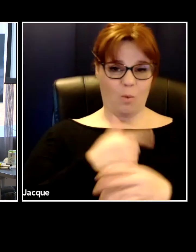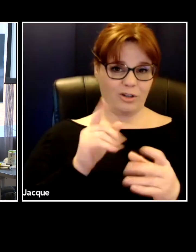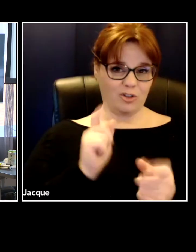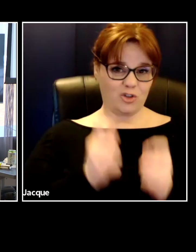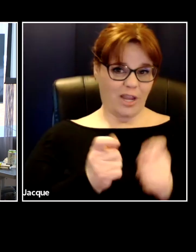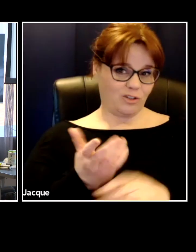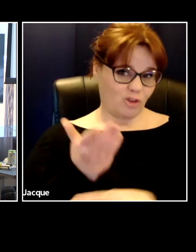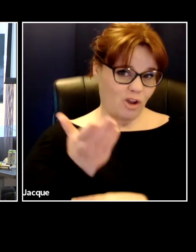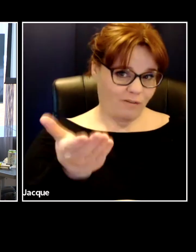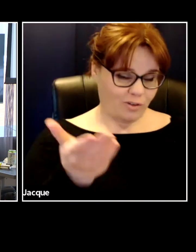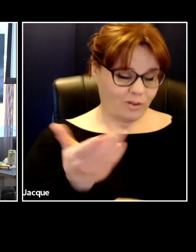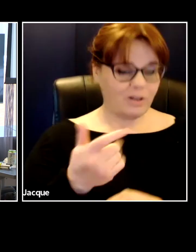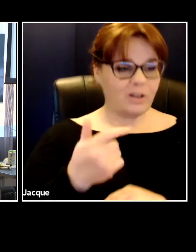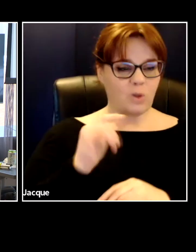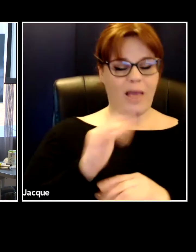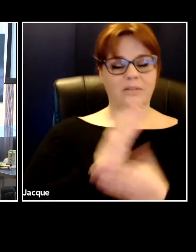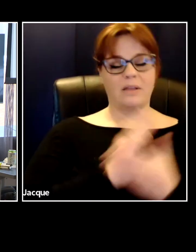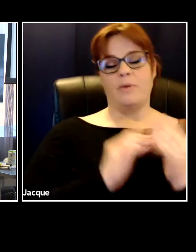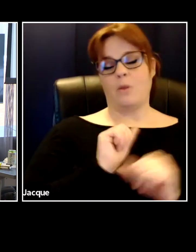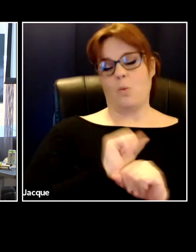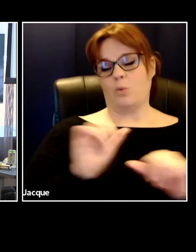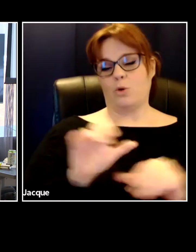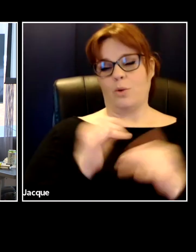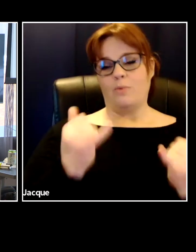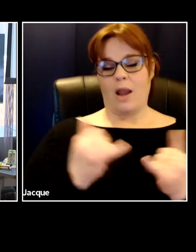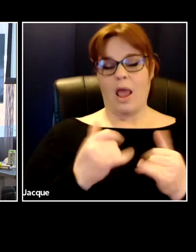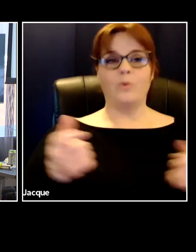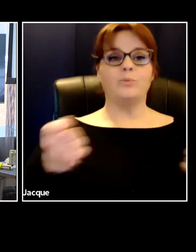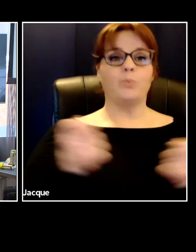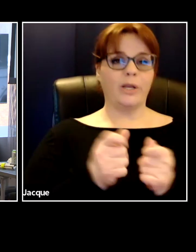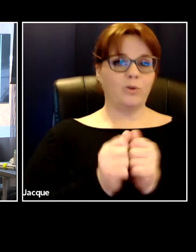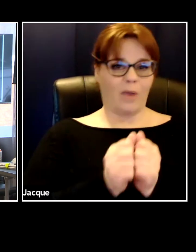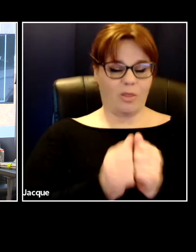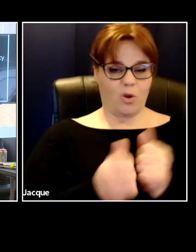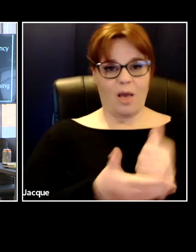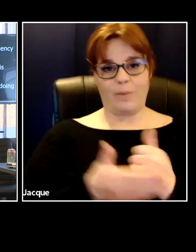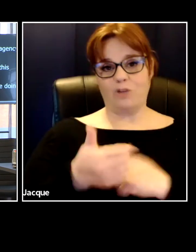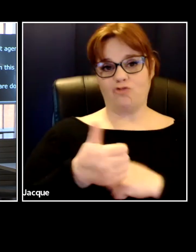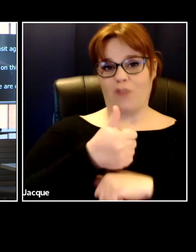work we're doing right now is bringing together and helping transit agency leaders see that there